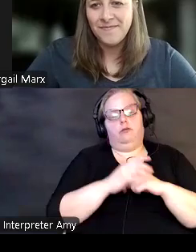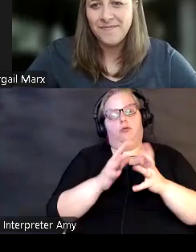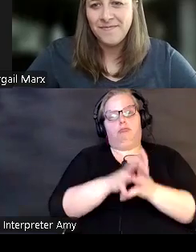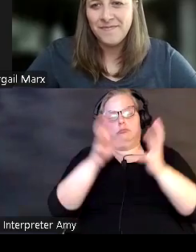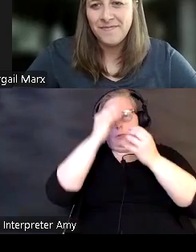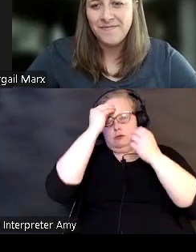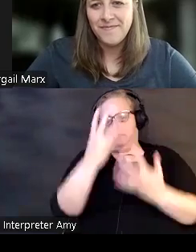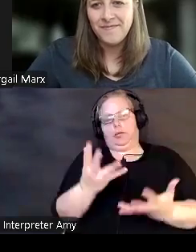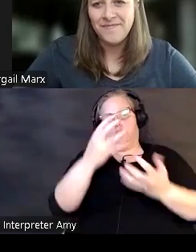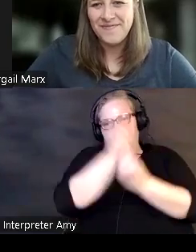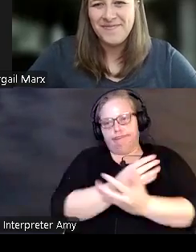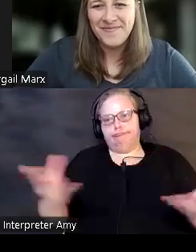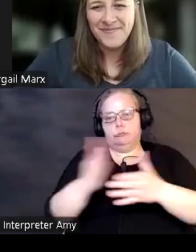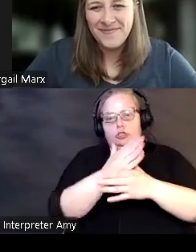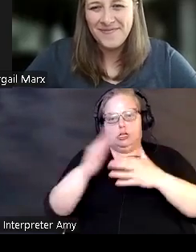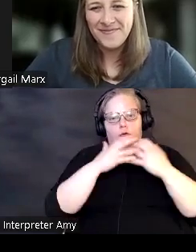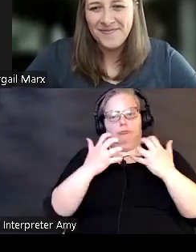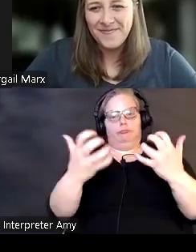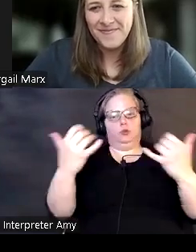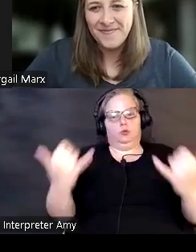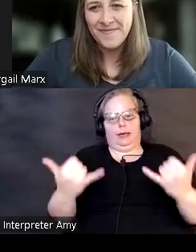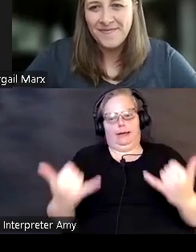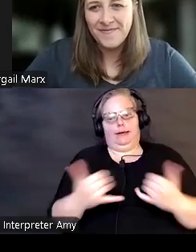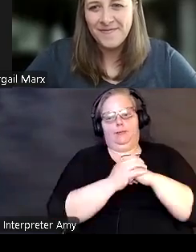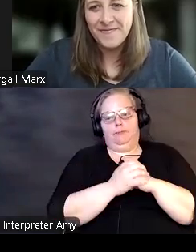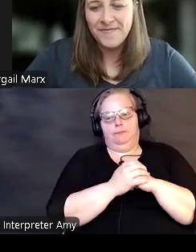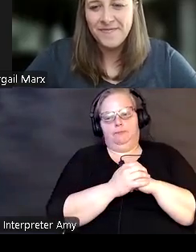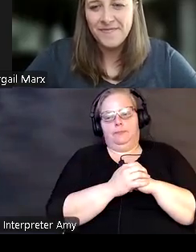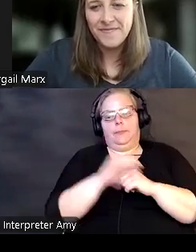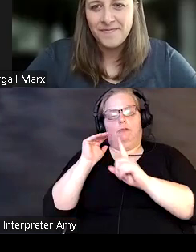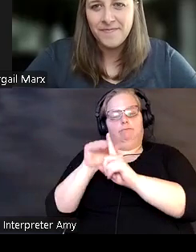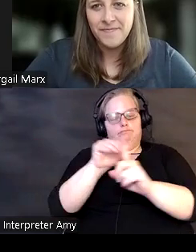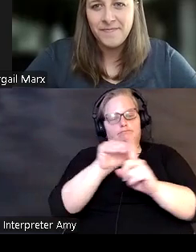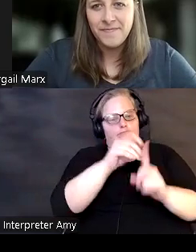you have provided for our audience today. Just a reminder, this is being recorded.